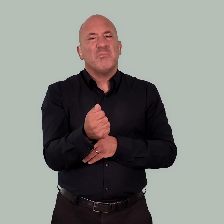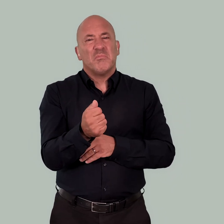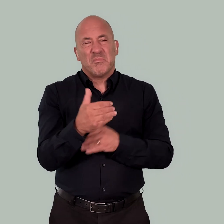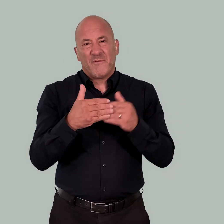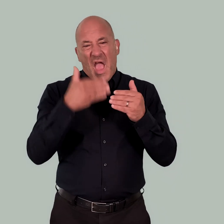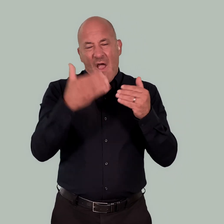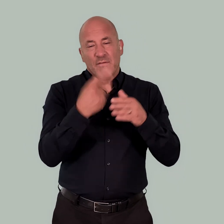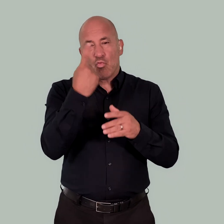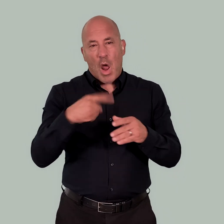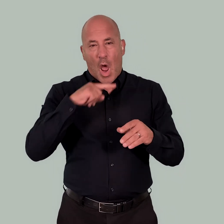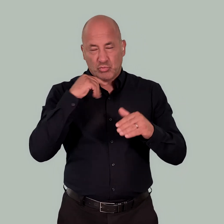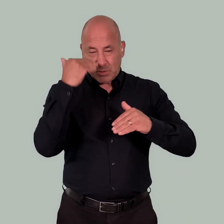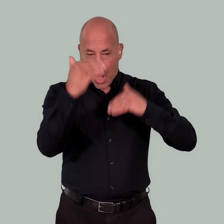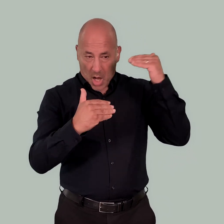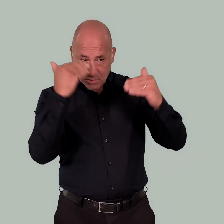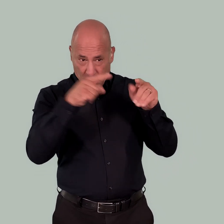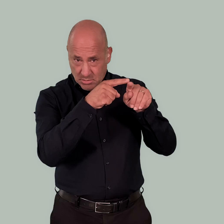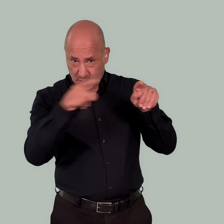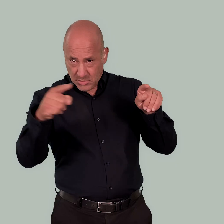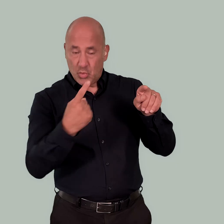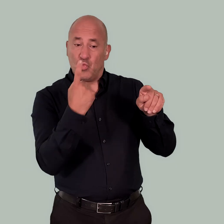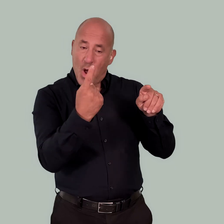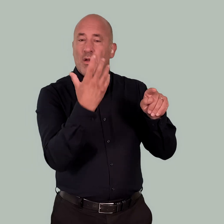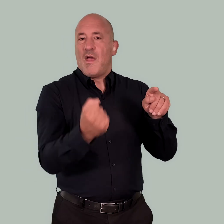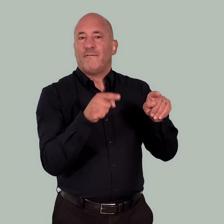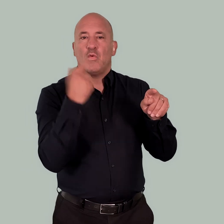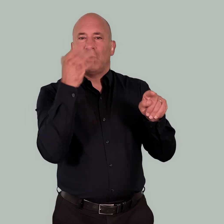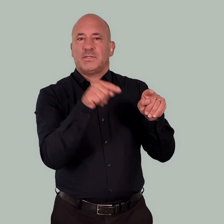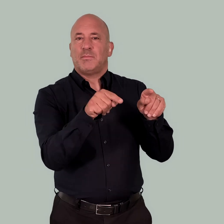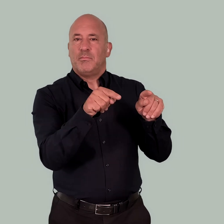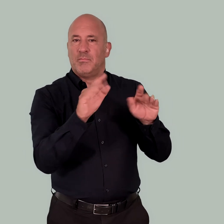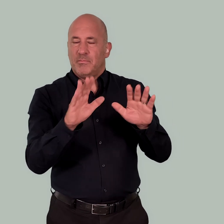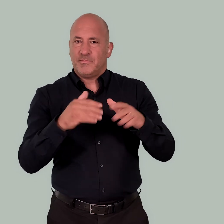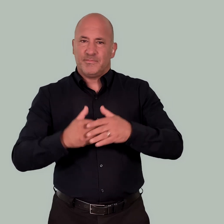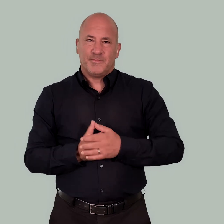at around one adult in a hundred.